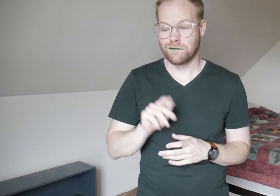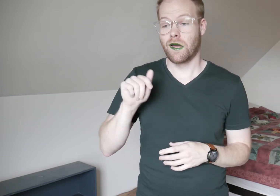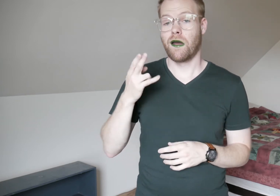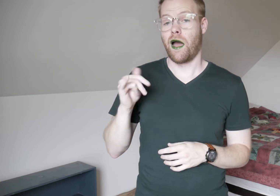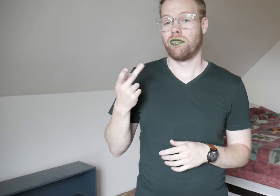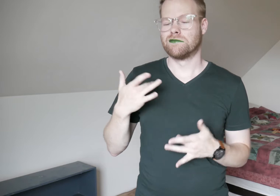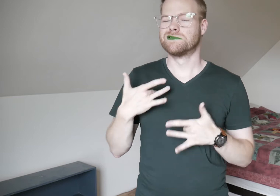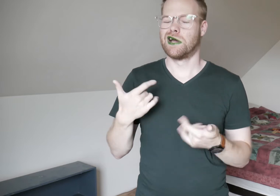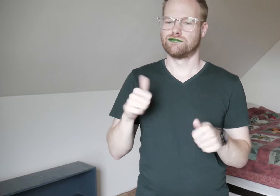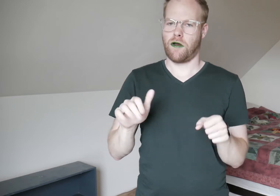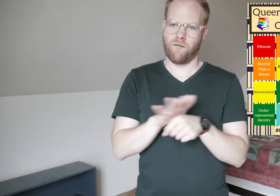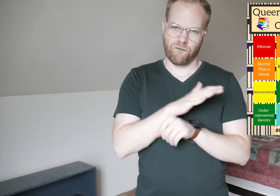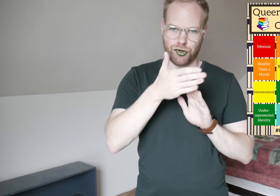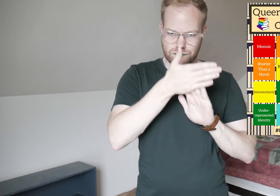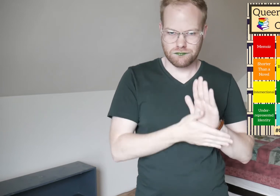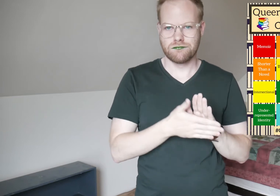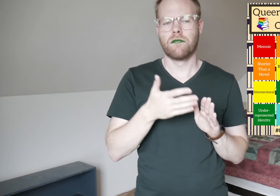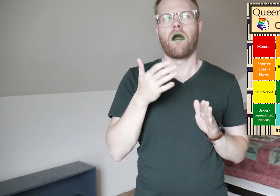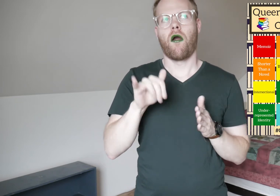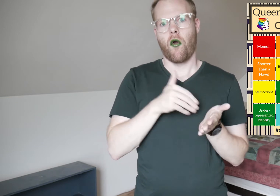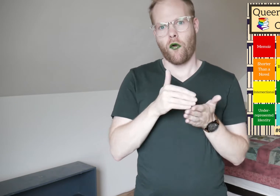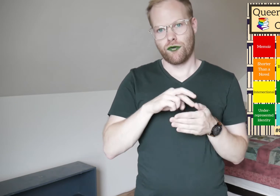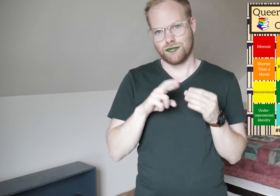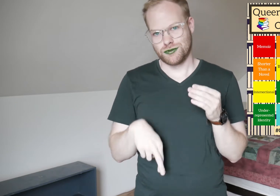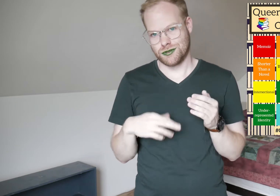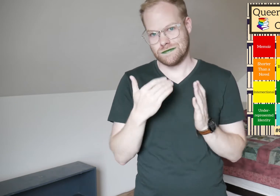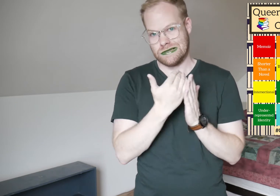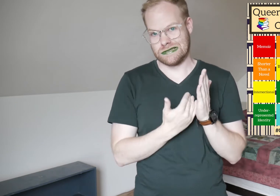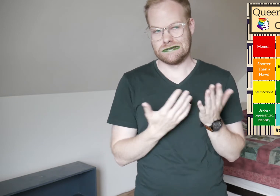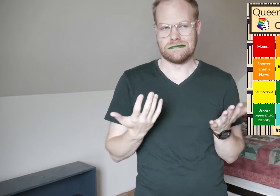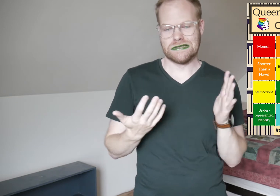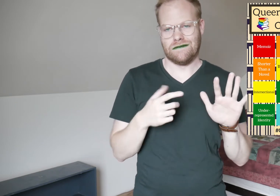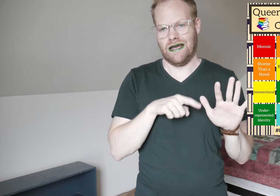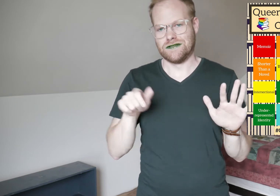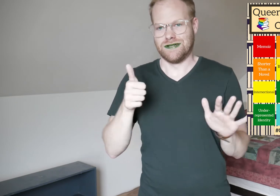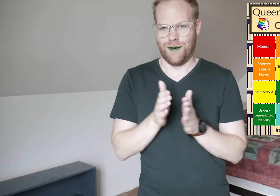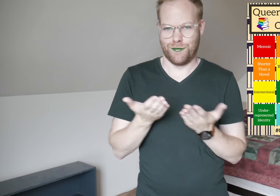Kathy and I tend to try and go for a full blackout, which often results in having a list of five to ten books.